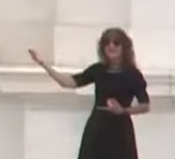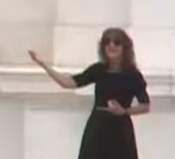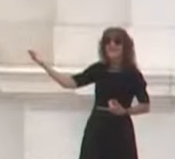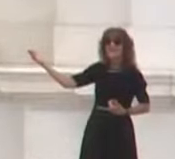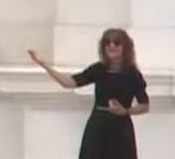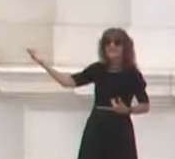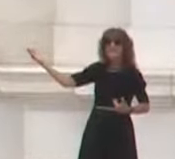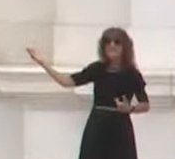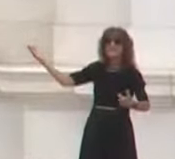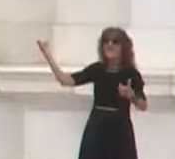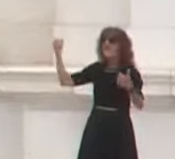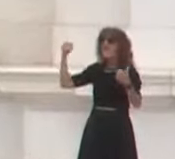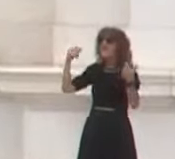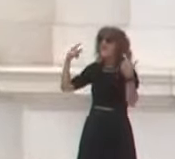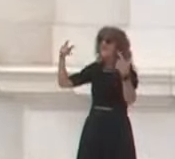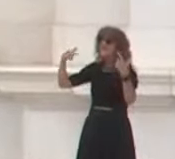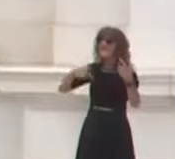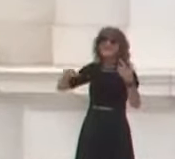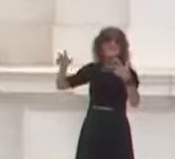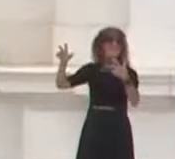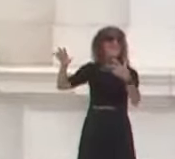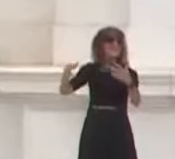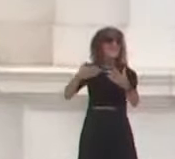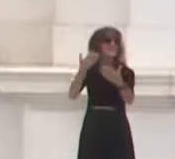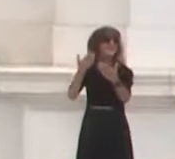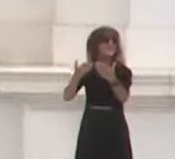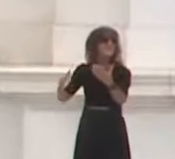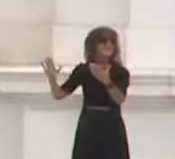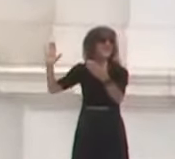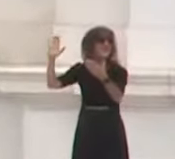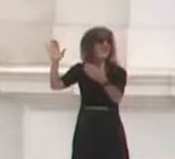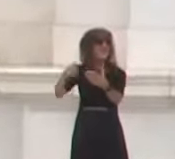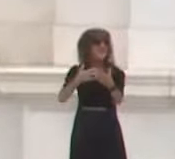Nobody living can ever stop me